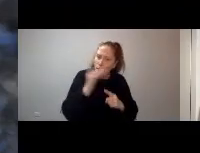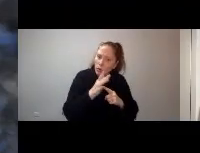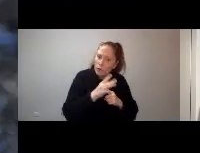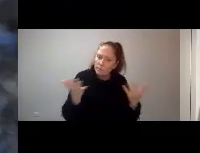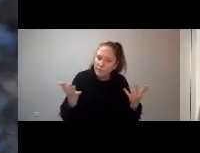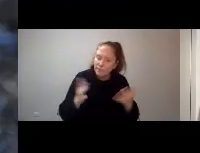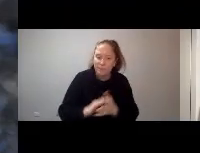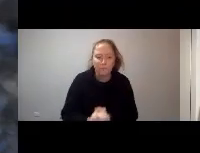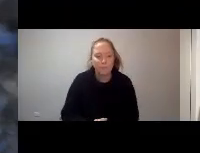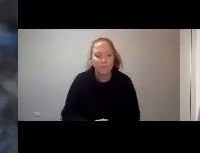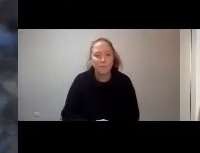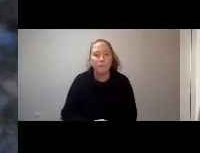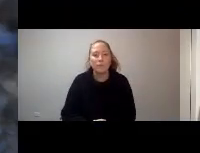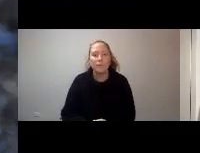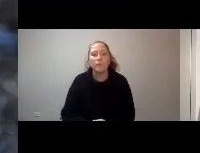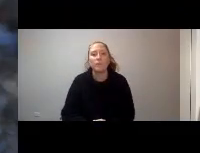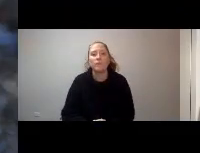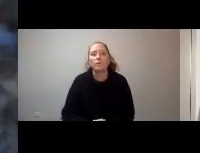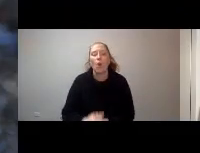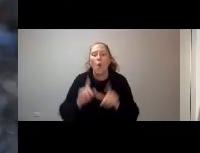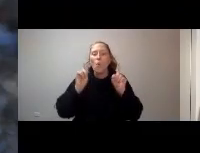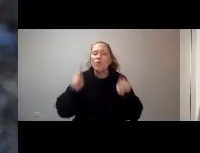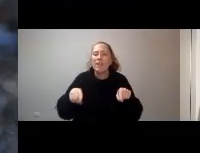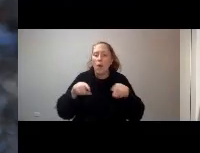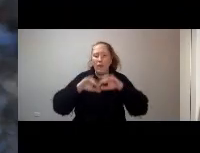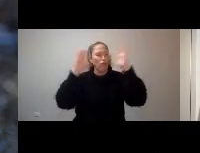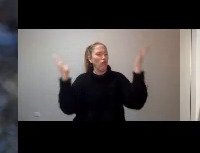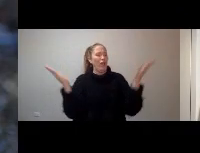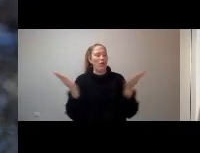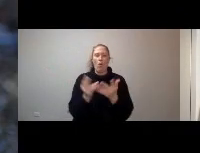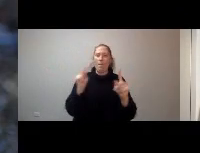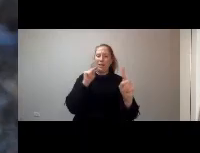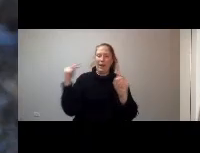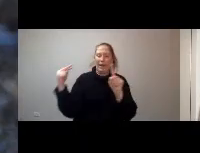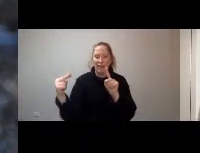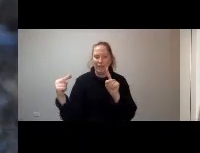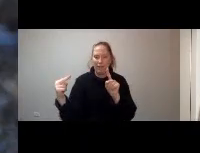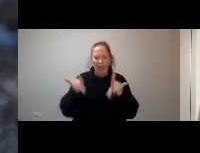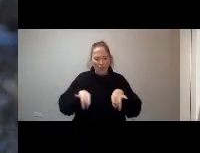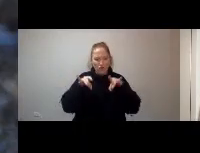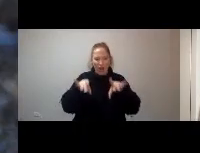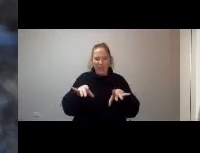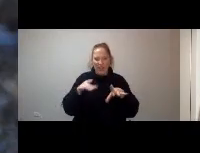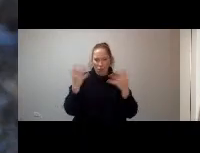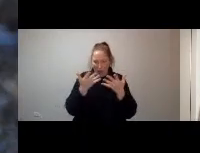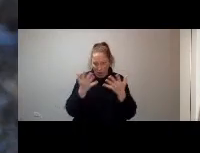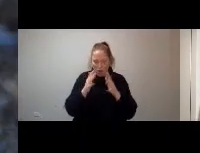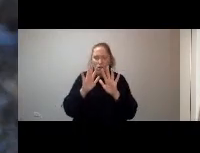So, let's start with a kind of global perspective on where Australia's kind of going. So, these are reports that have come out